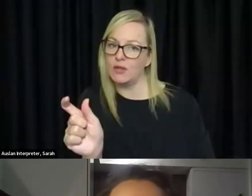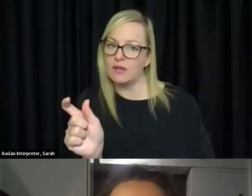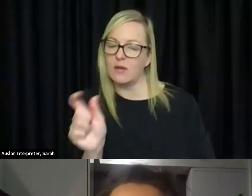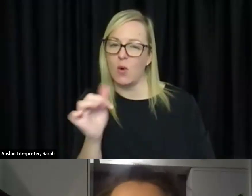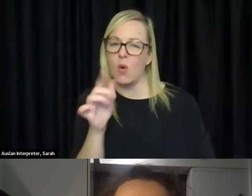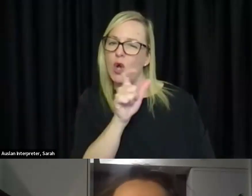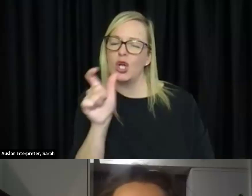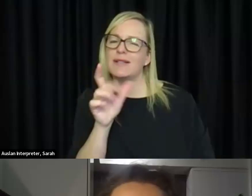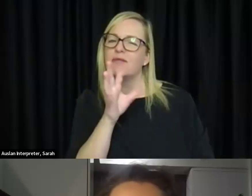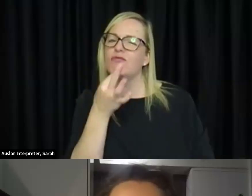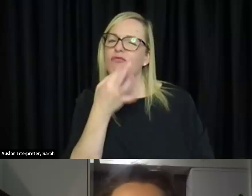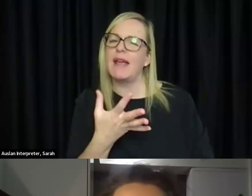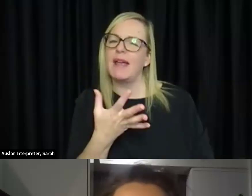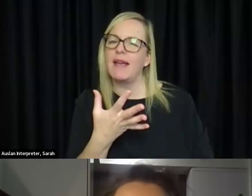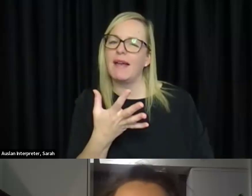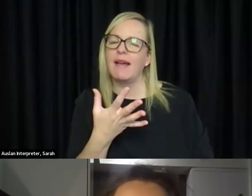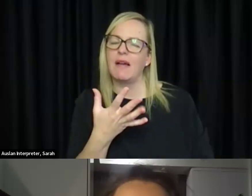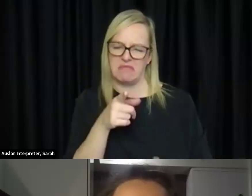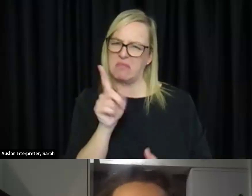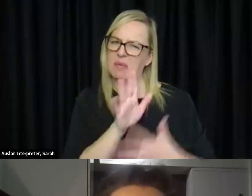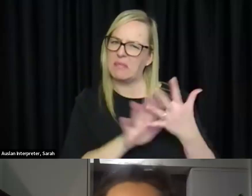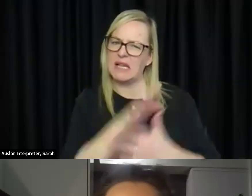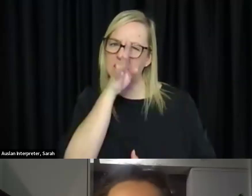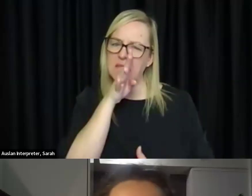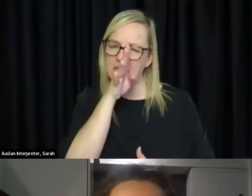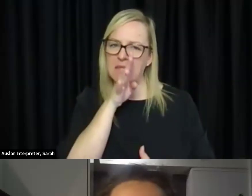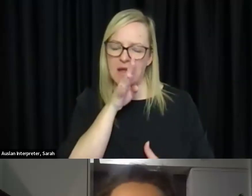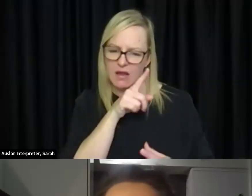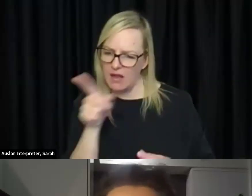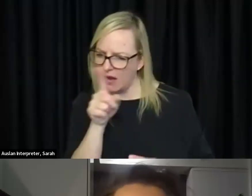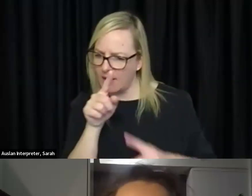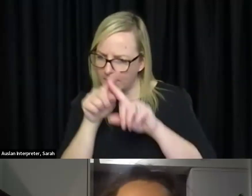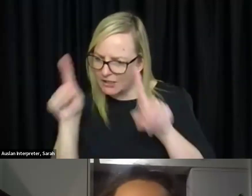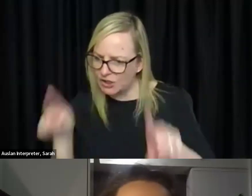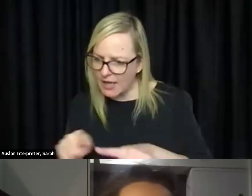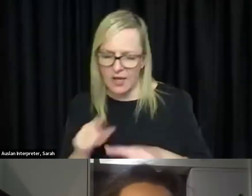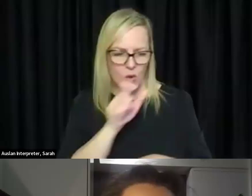less common for readers to use the pictures and the words together to understand what's